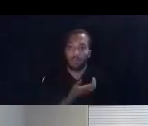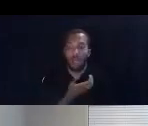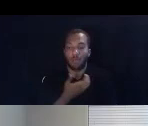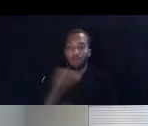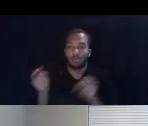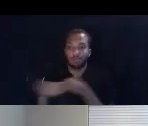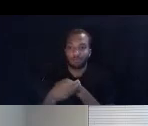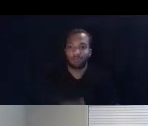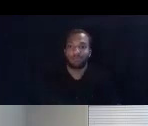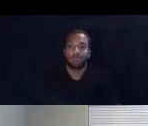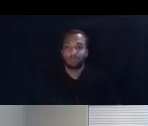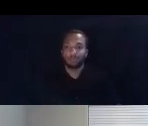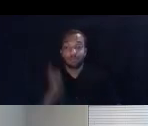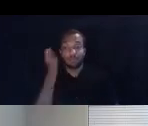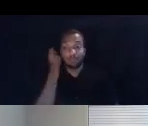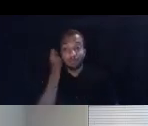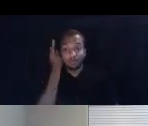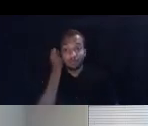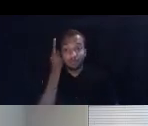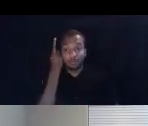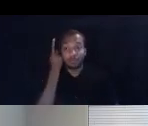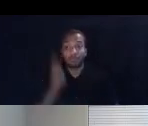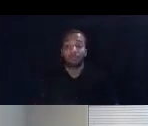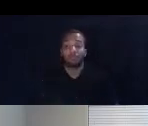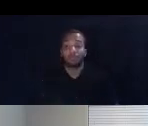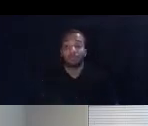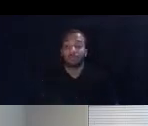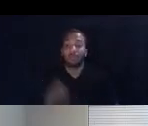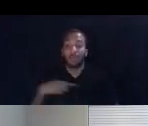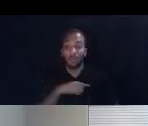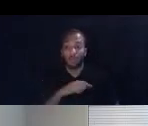With that being said, we can get you connected,